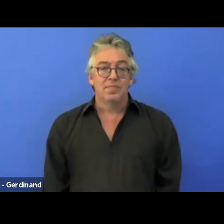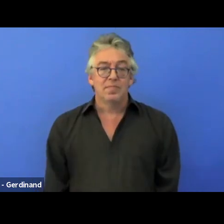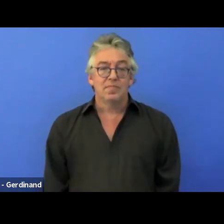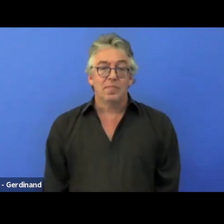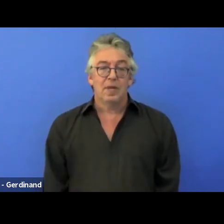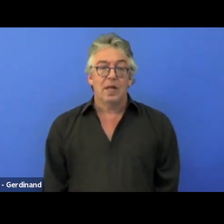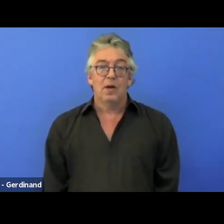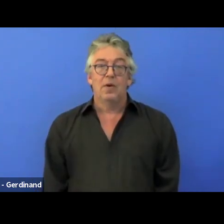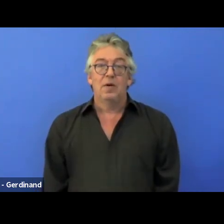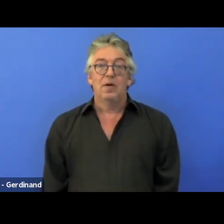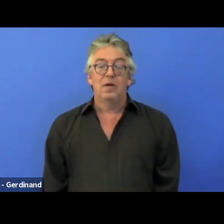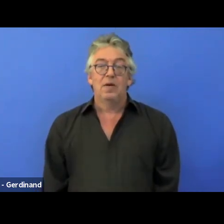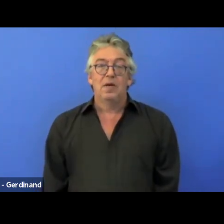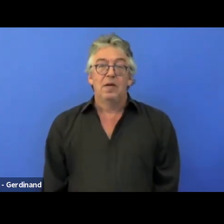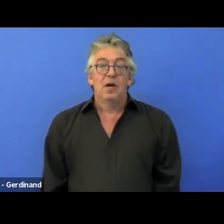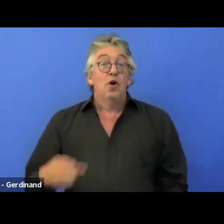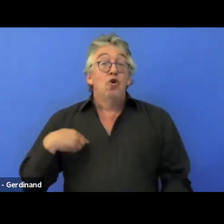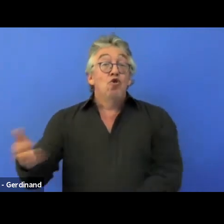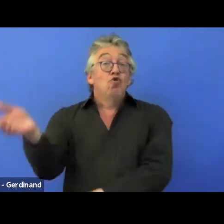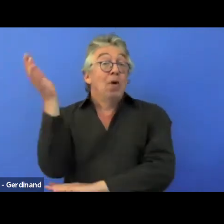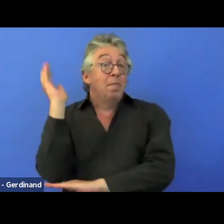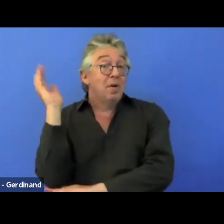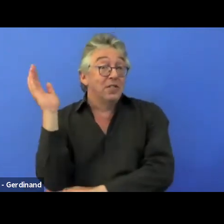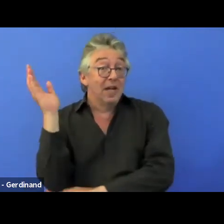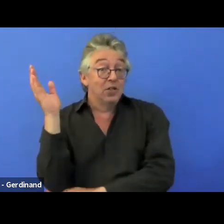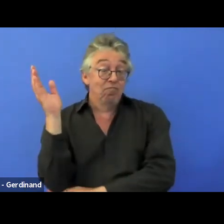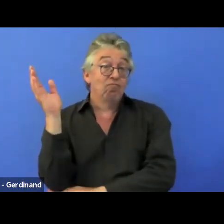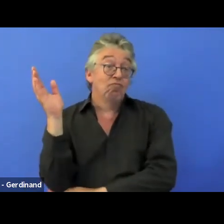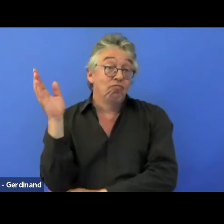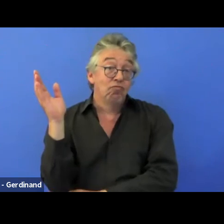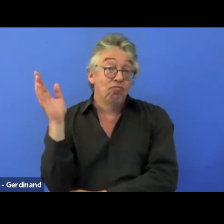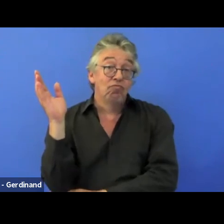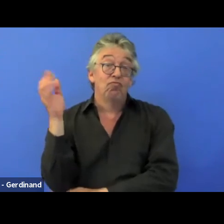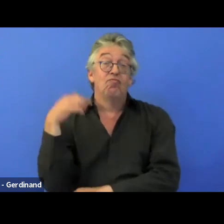So, in my presentation today, in addition to presenting EDF,